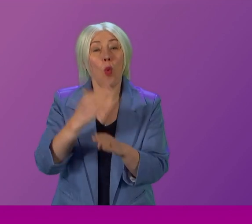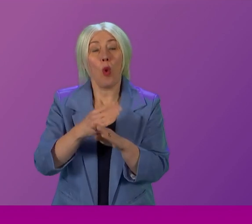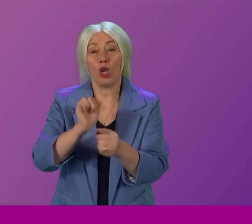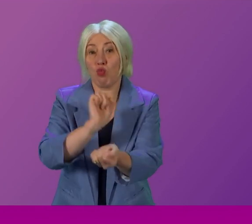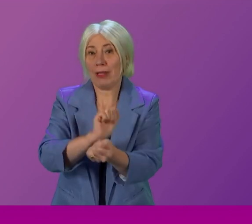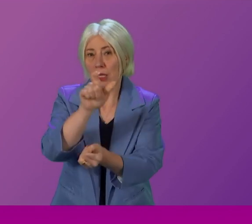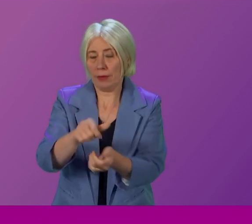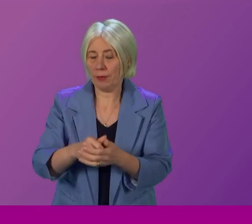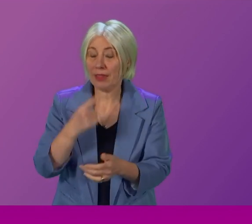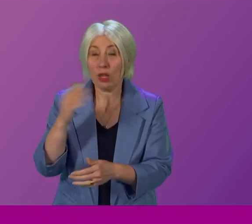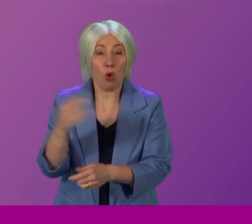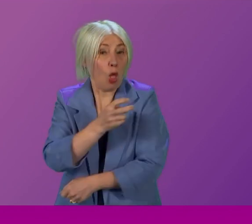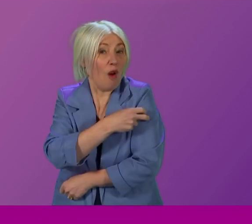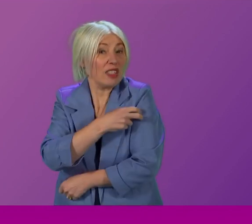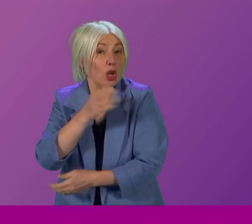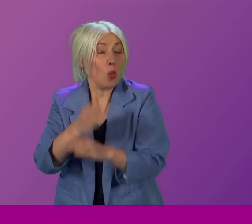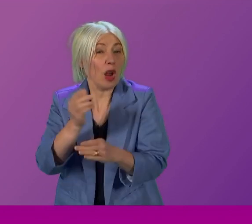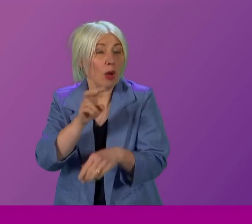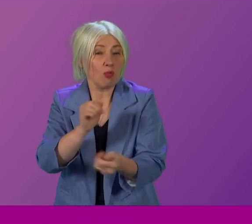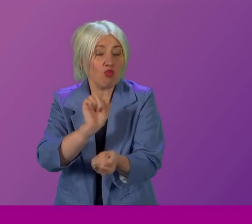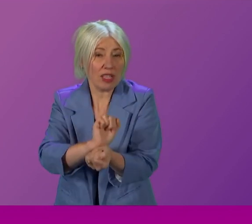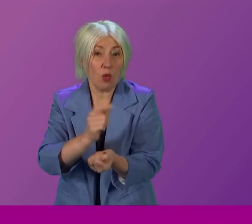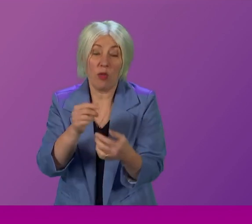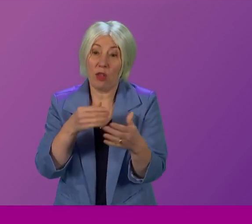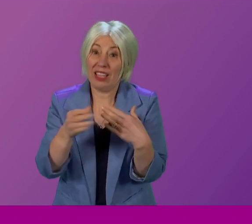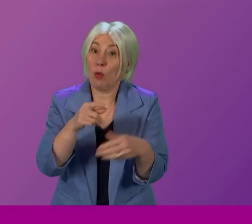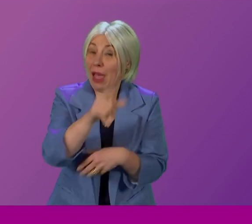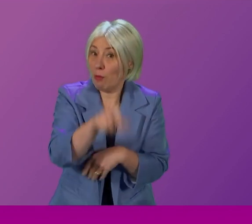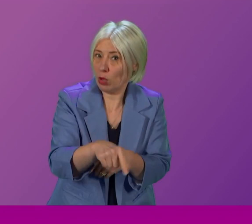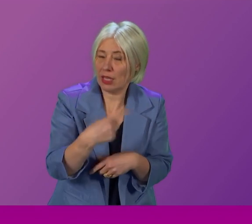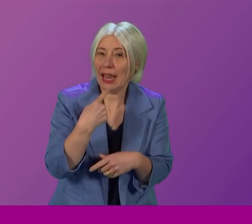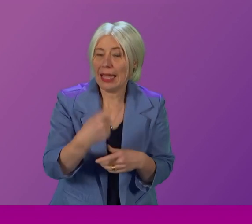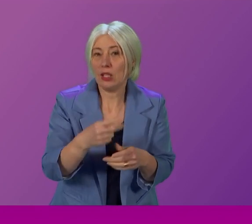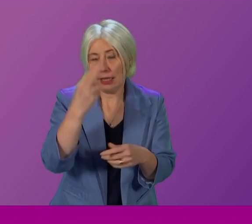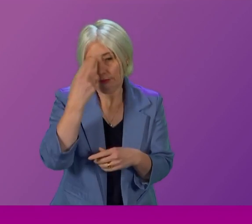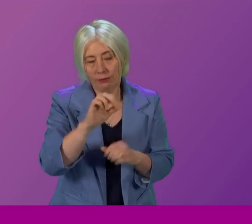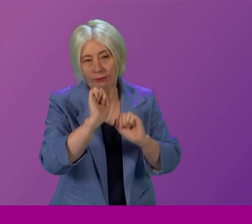“All officers dealing with this individual were ordered to refer to Tiffany Scott as ‘she’